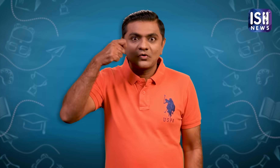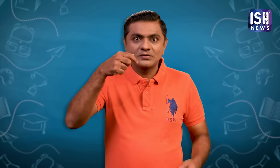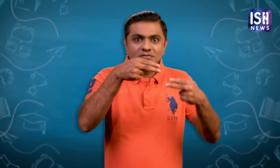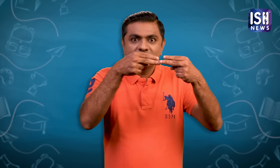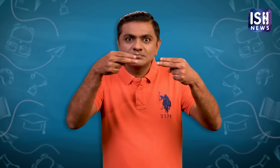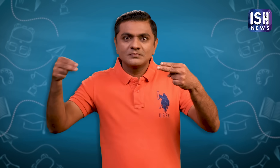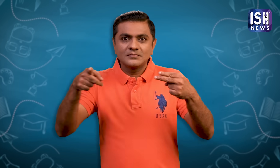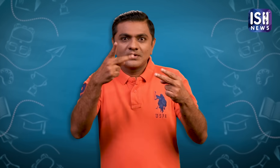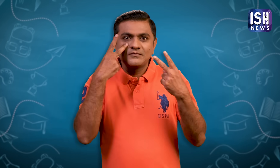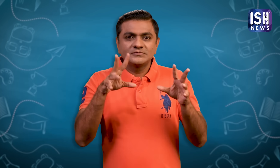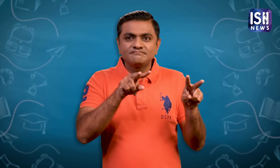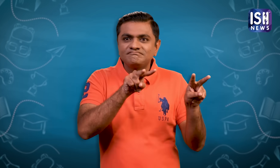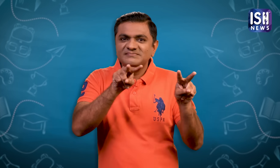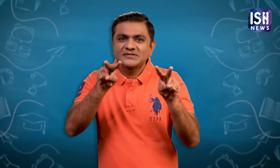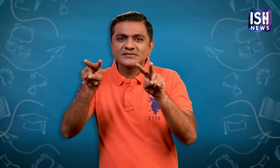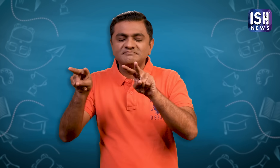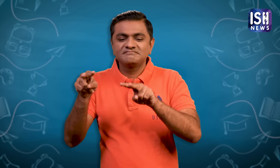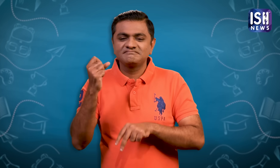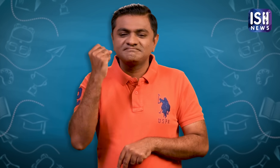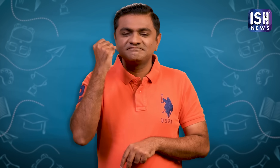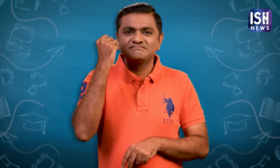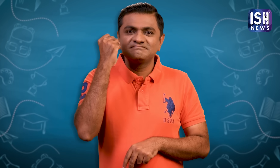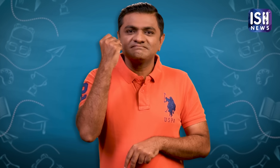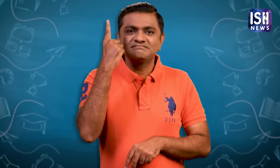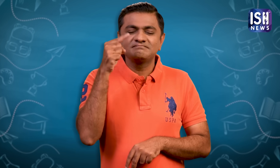Now you have seen the whole video and must have understood it.